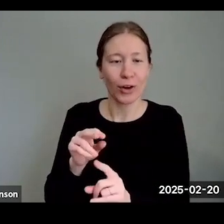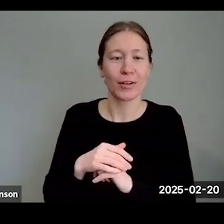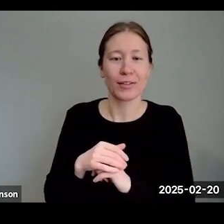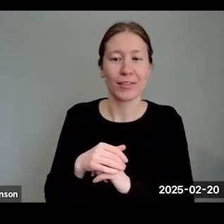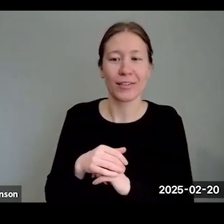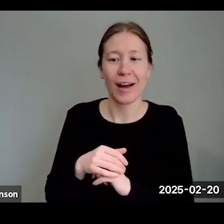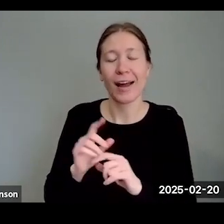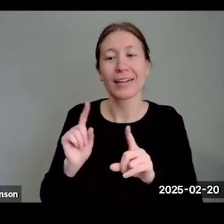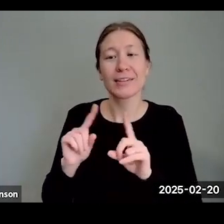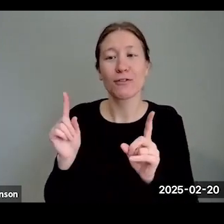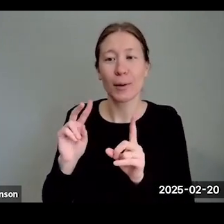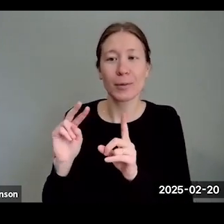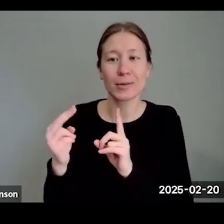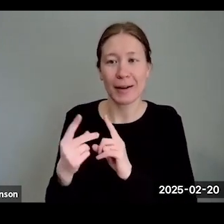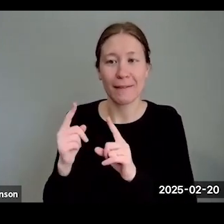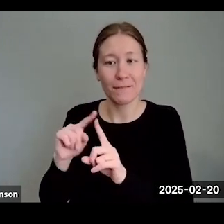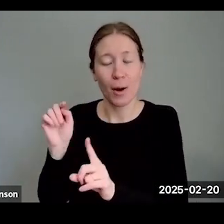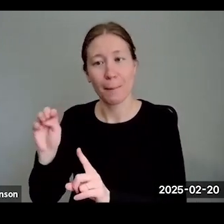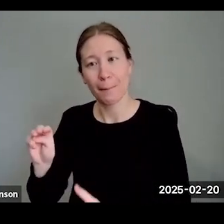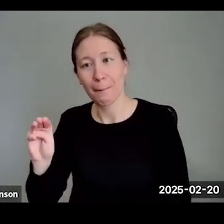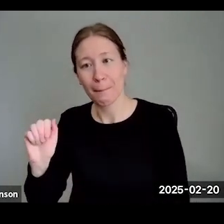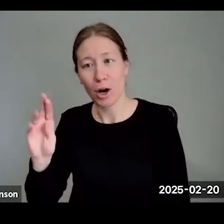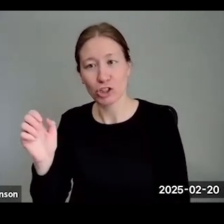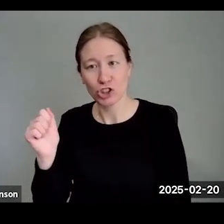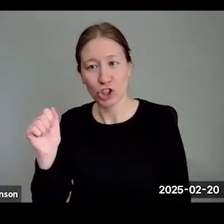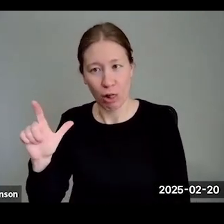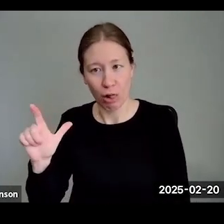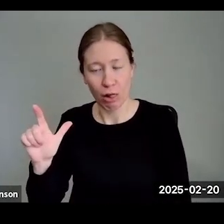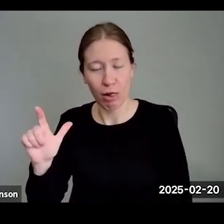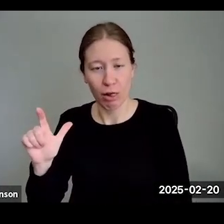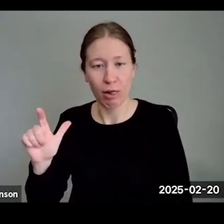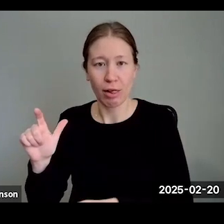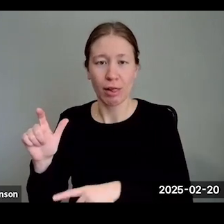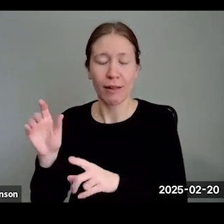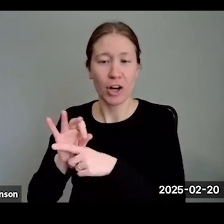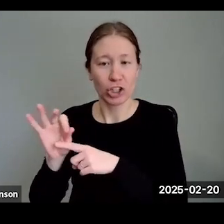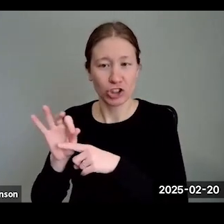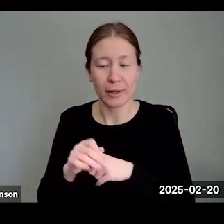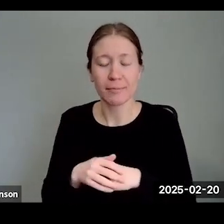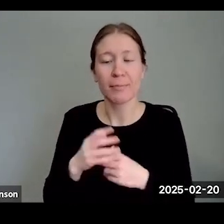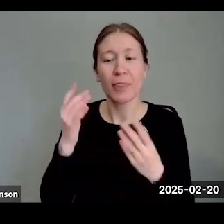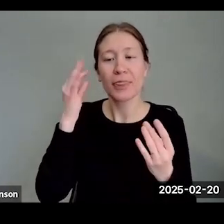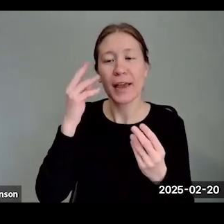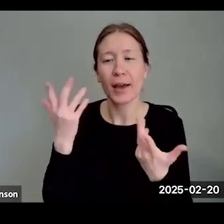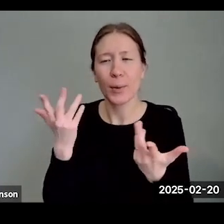from the perspective of the marginal function. So, when thinking of what would be marginal, maybe, within that home,